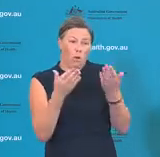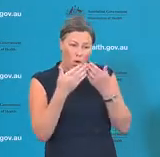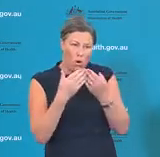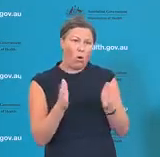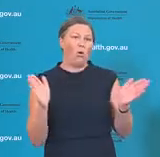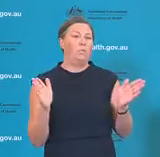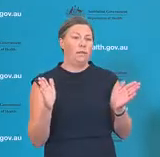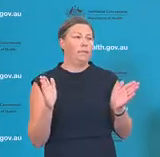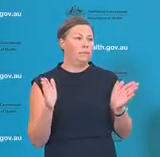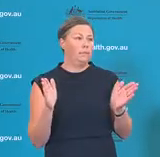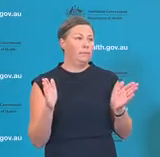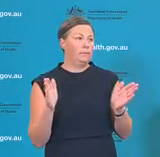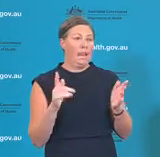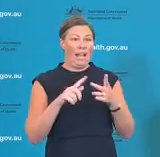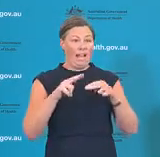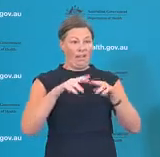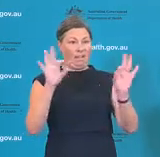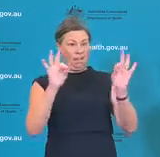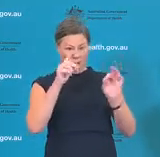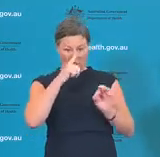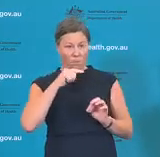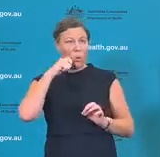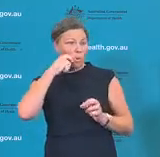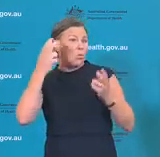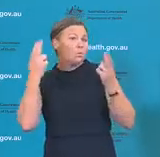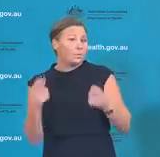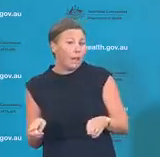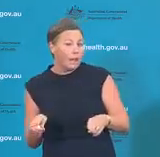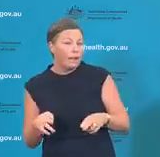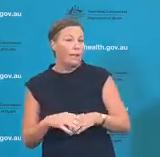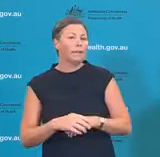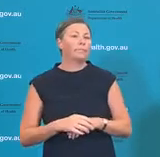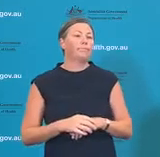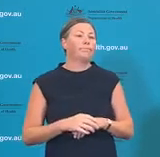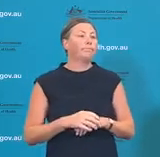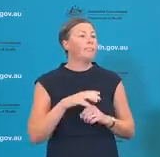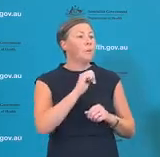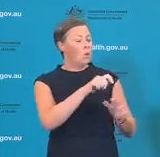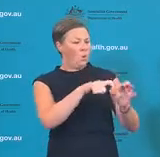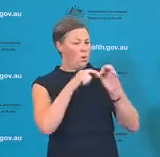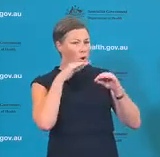vulnerable. In relation to the testing, obviously the surveillance of that